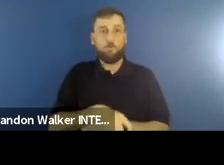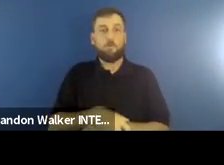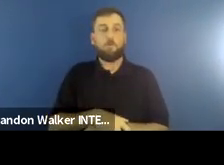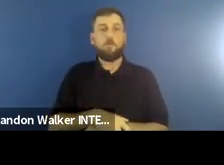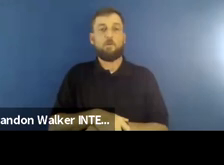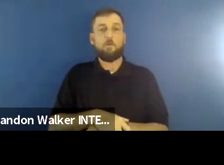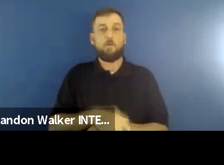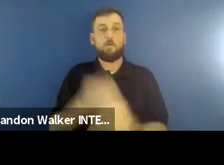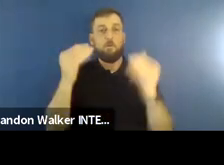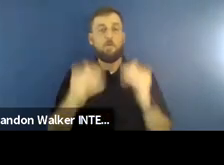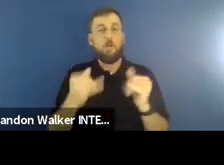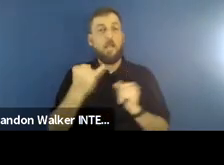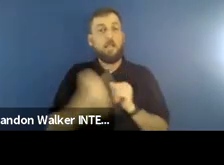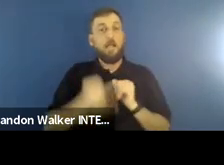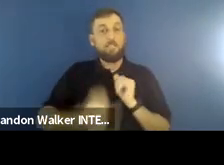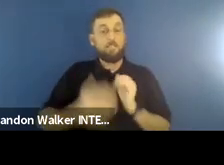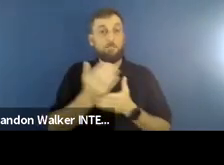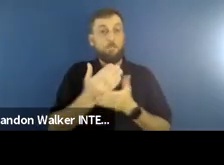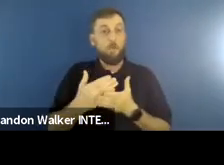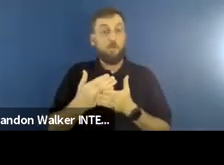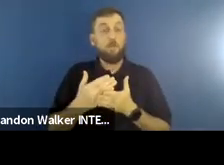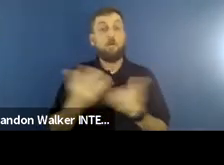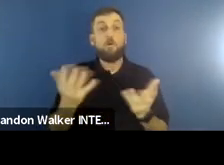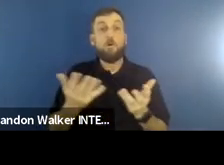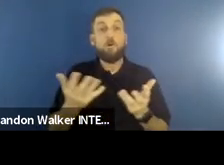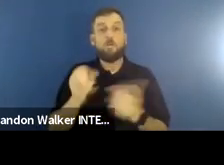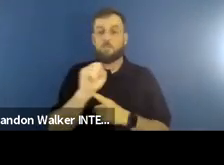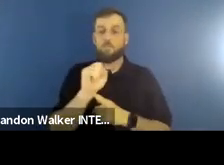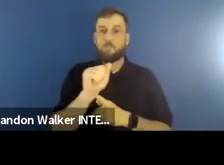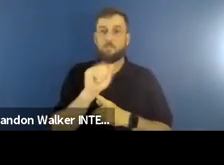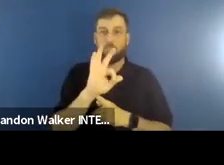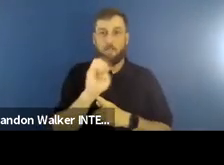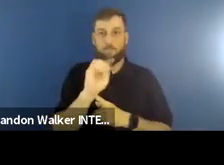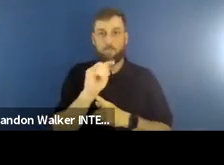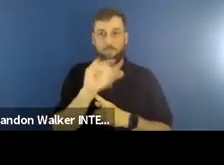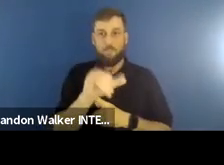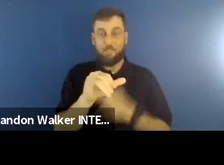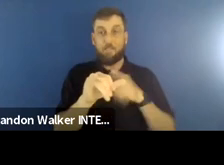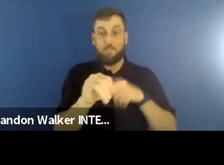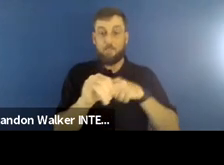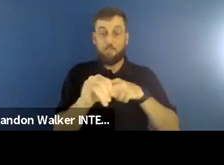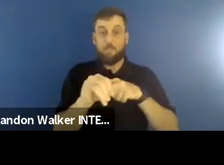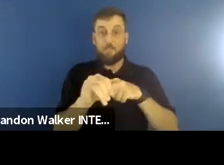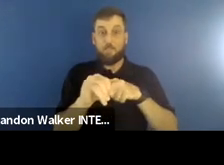And the last aspect of our our way is is safety. So when individuals come in.